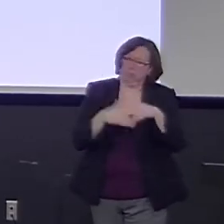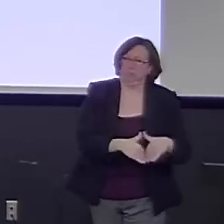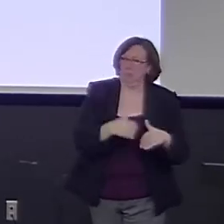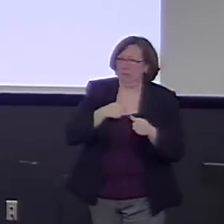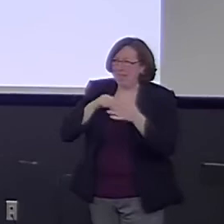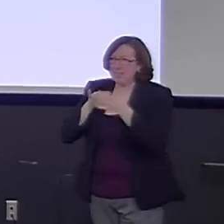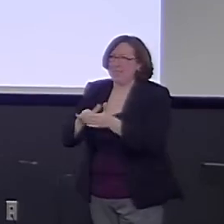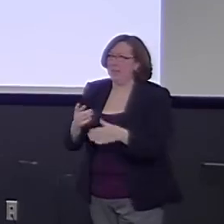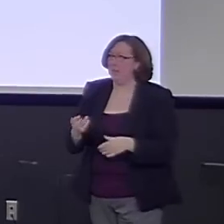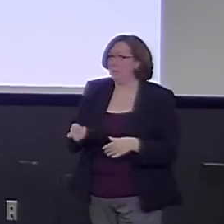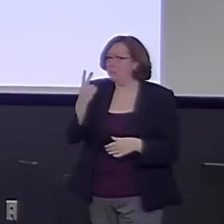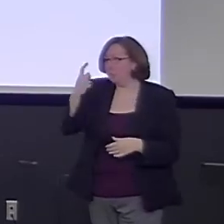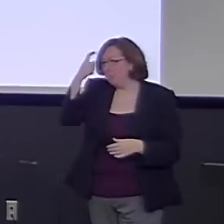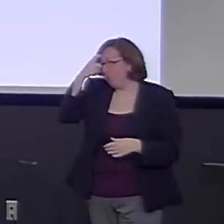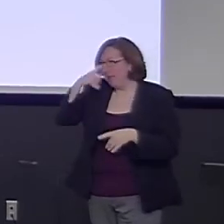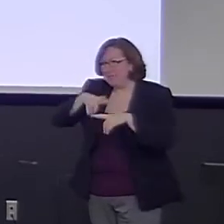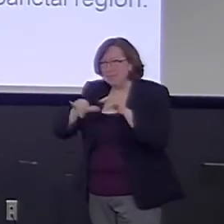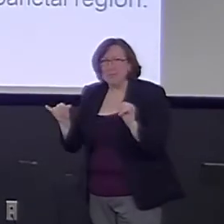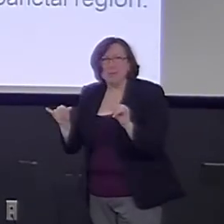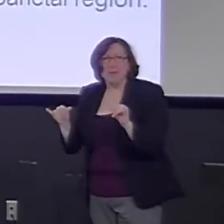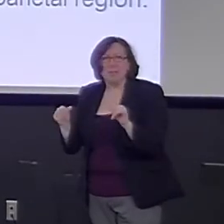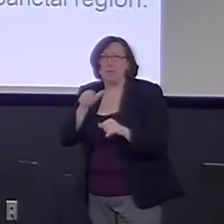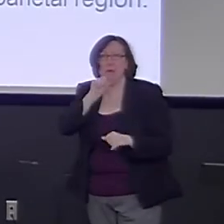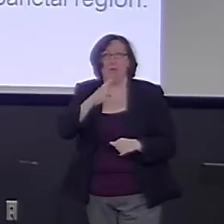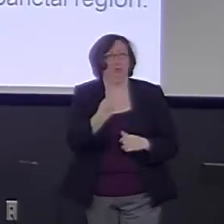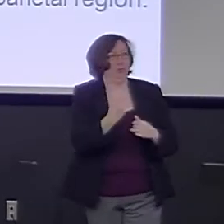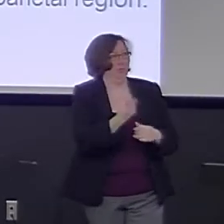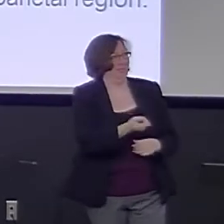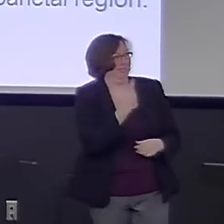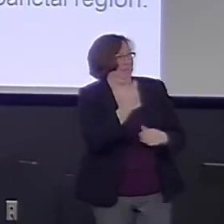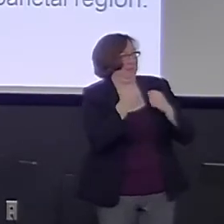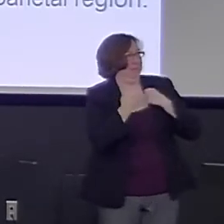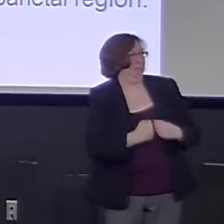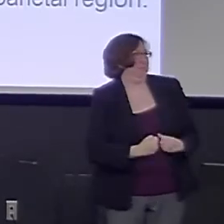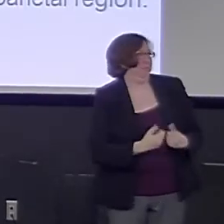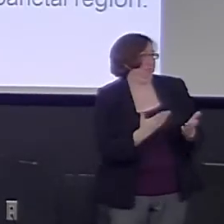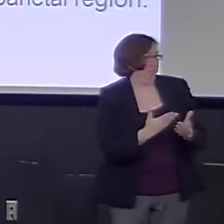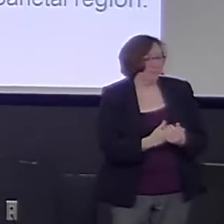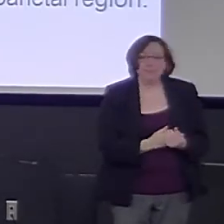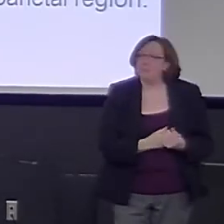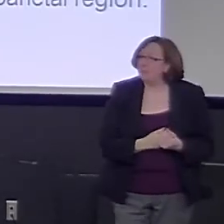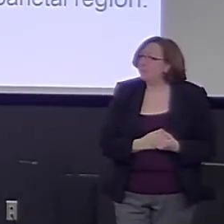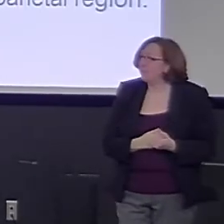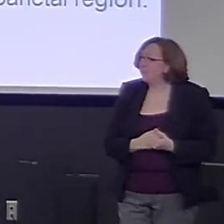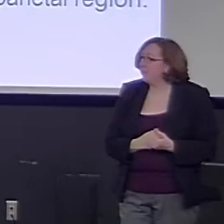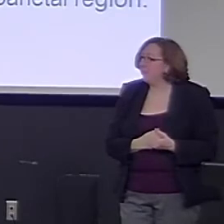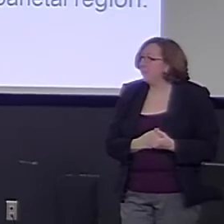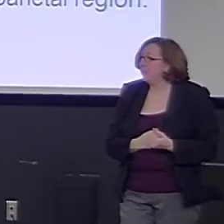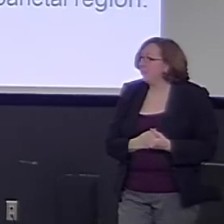as opposed to just one. That these interacting brains